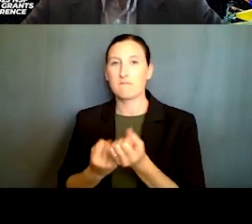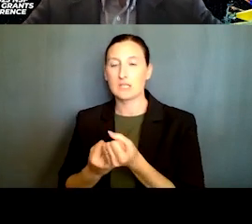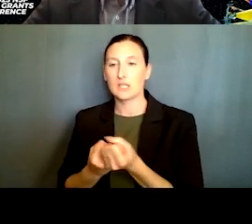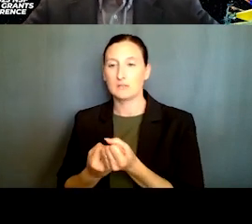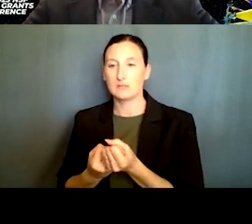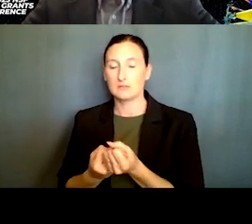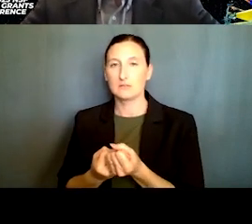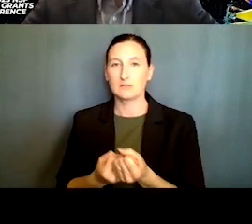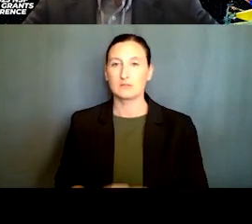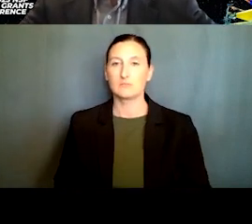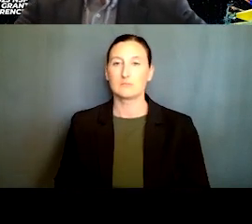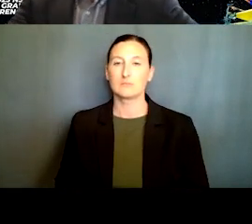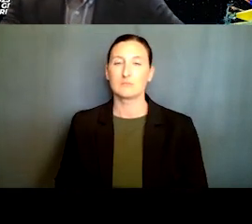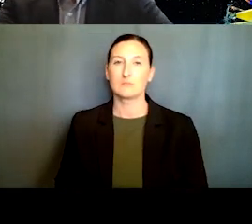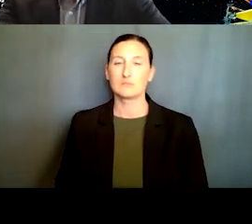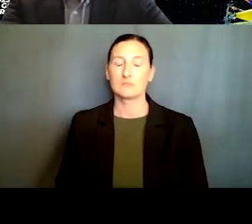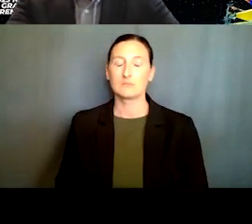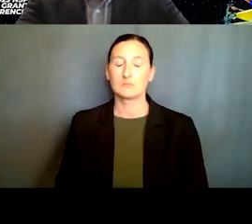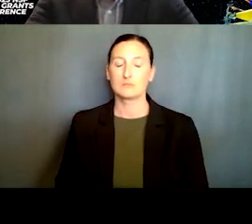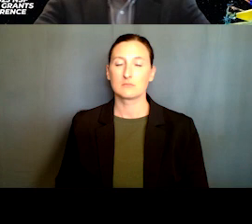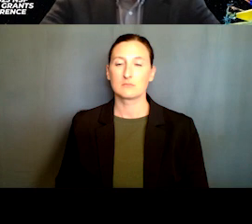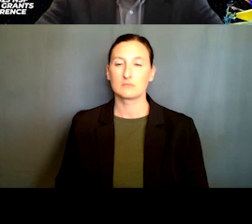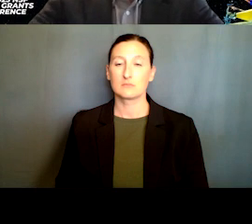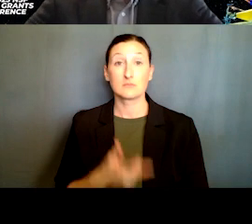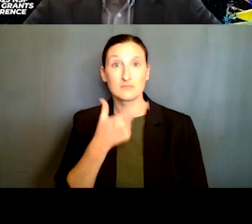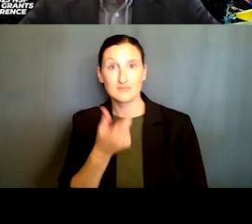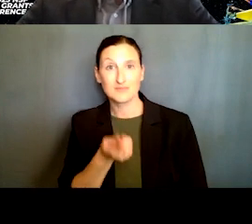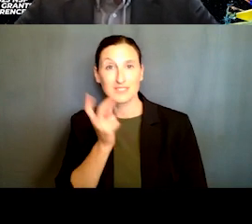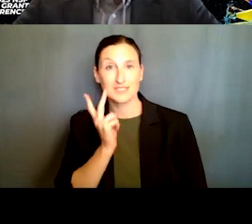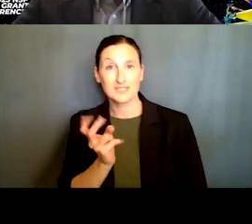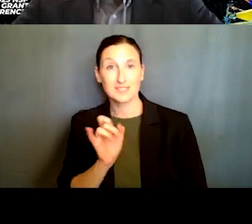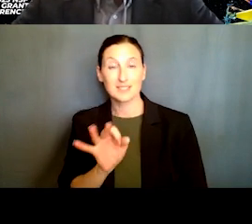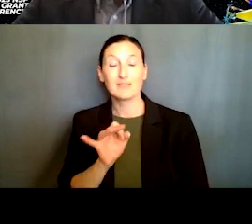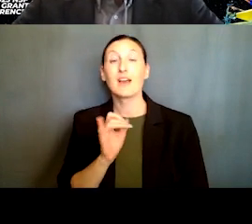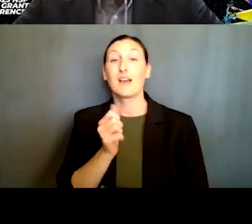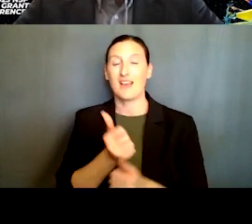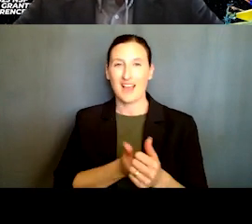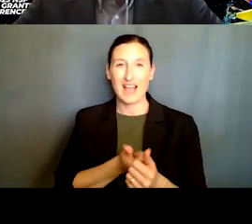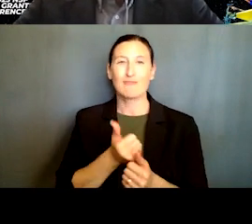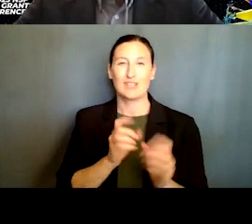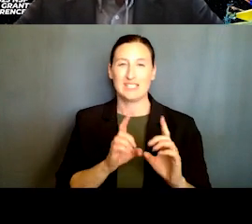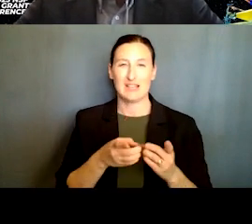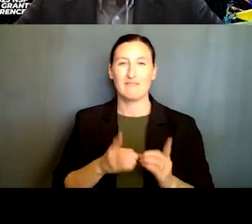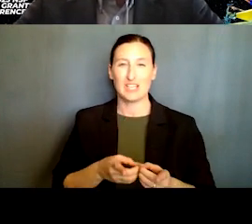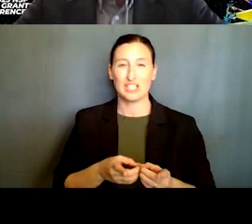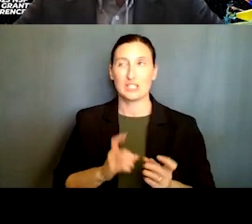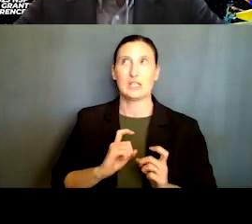so this would actually be interesting to see. Every division in MPS funds,